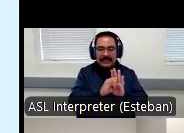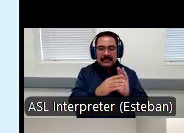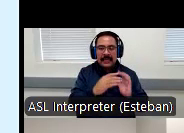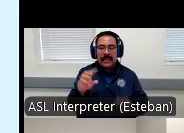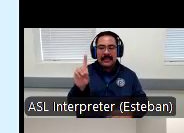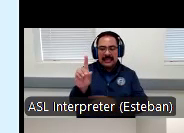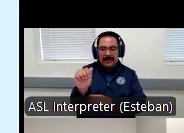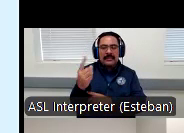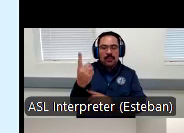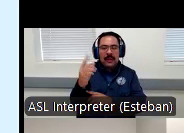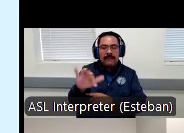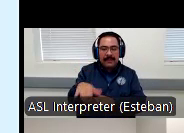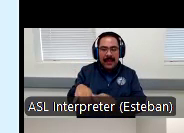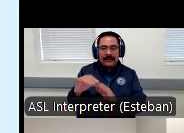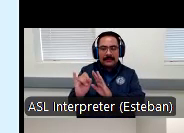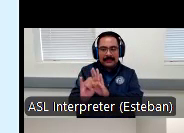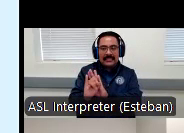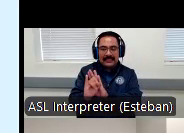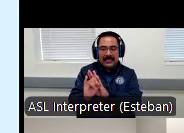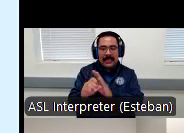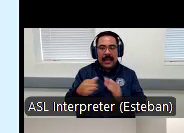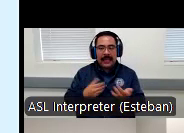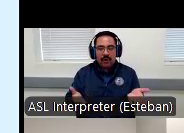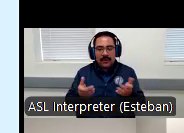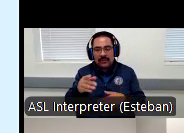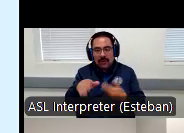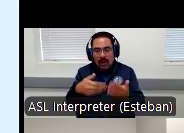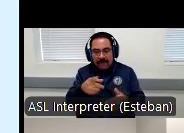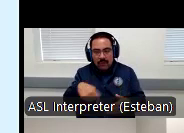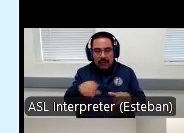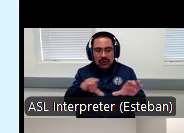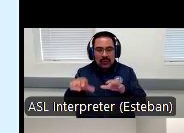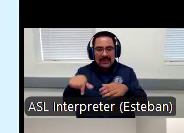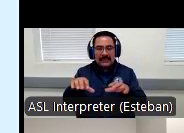of those identities. So I encourage you all to do this activity--maybe later,